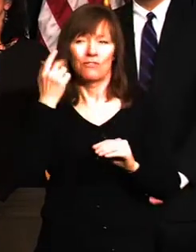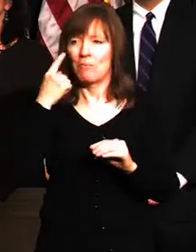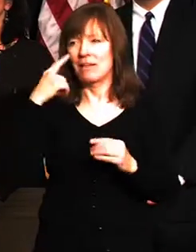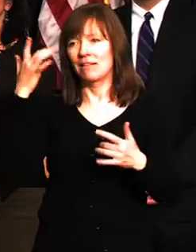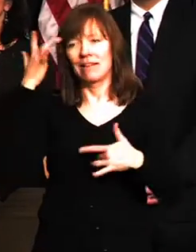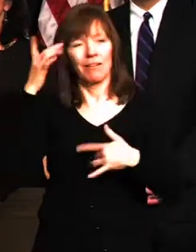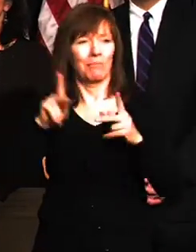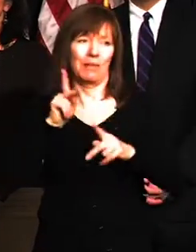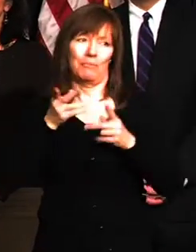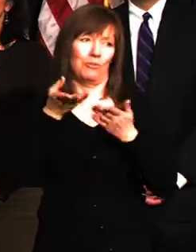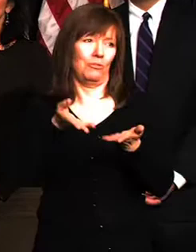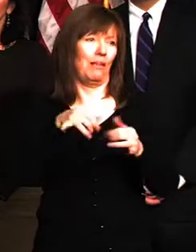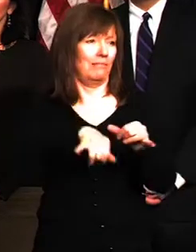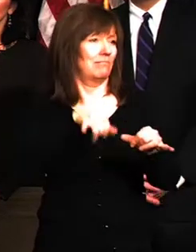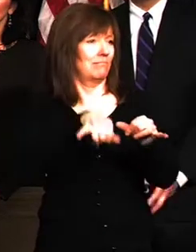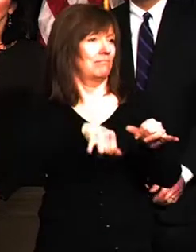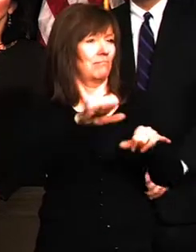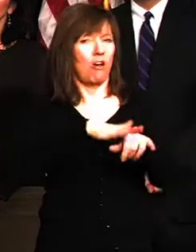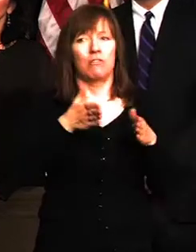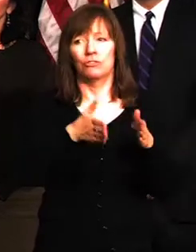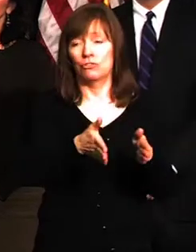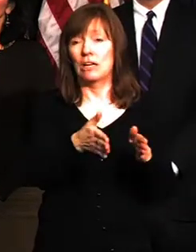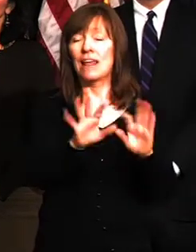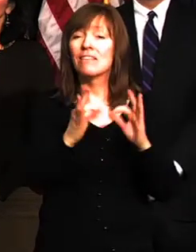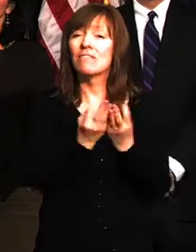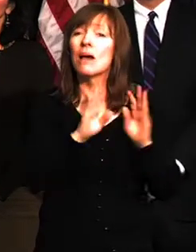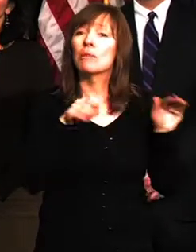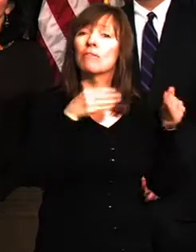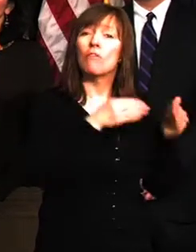On the family side I would just underline everything that the Governor and Lieutenant